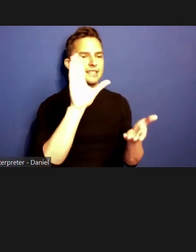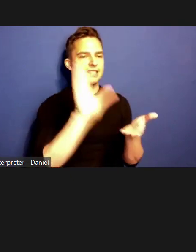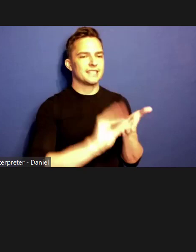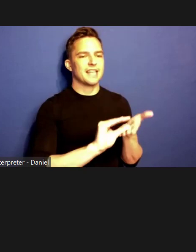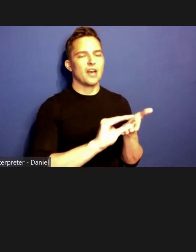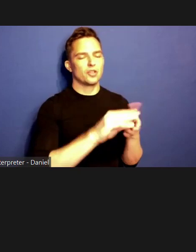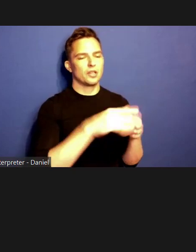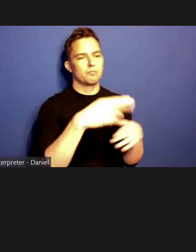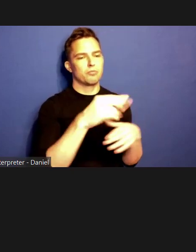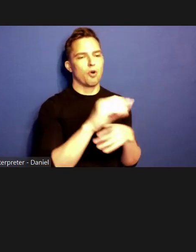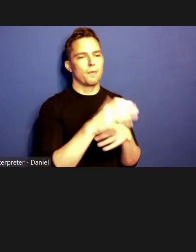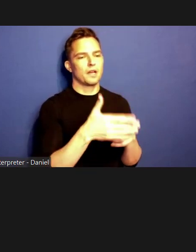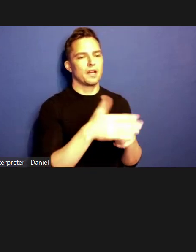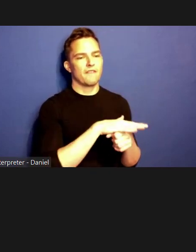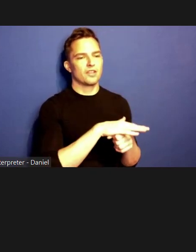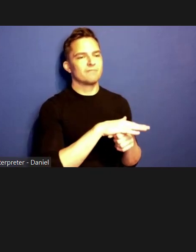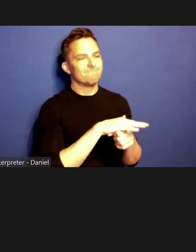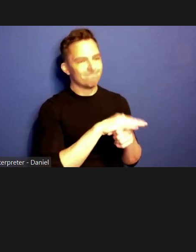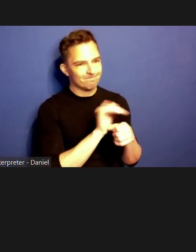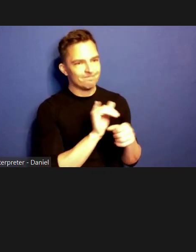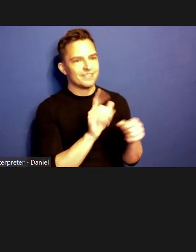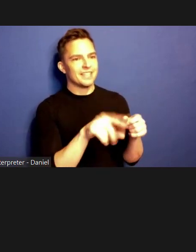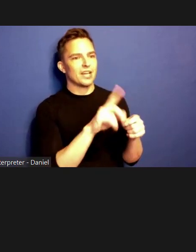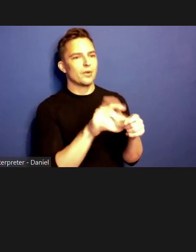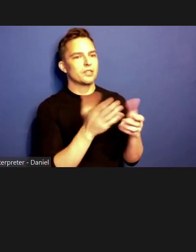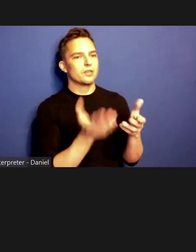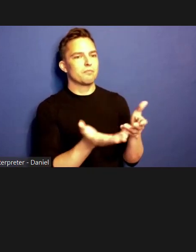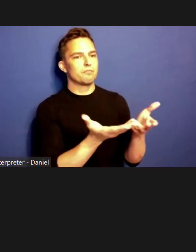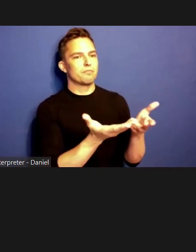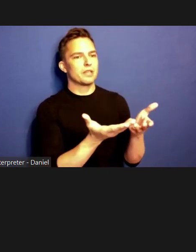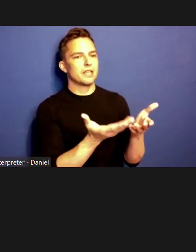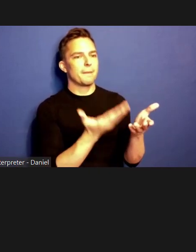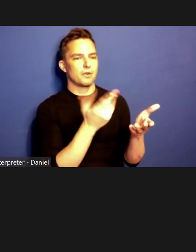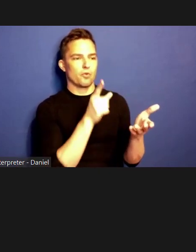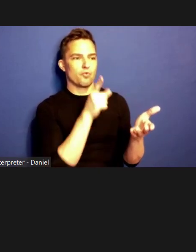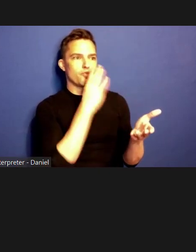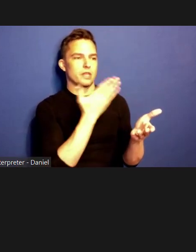This question brings up a really important point of needing to